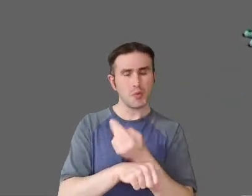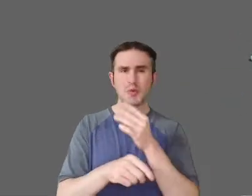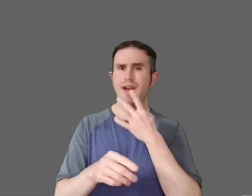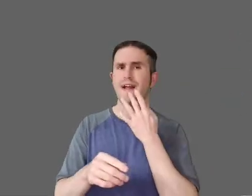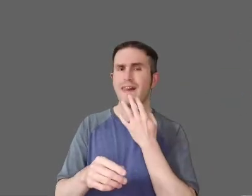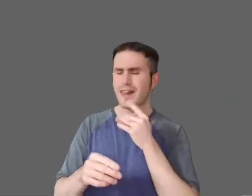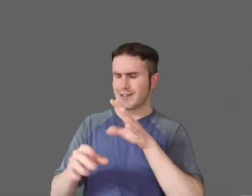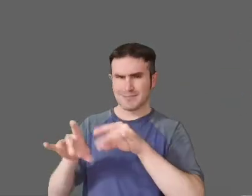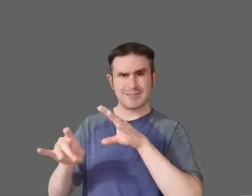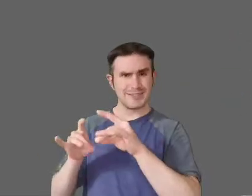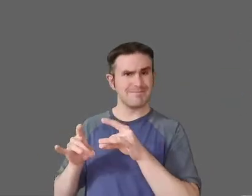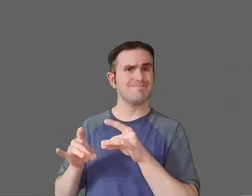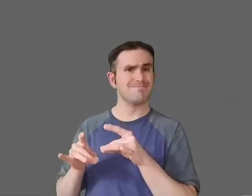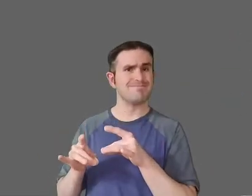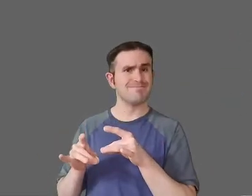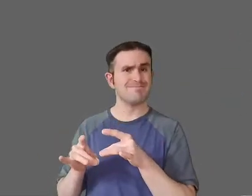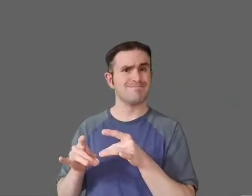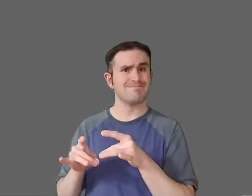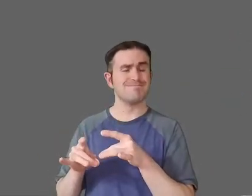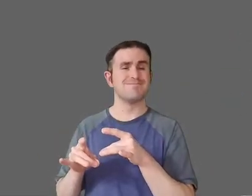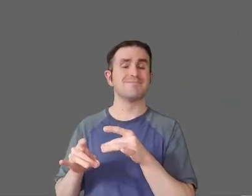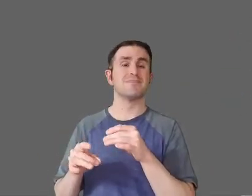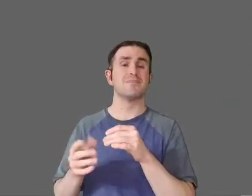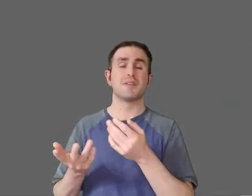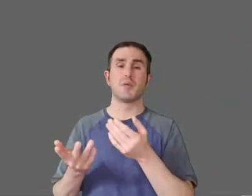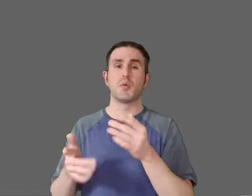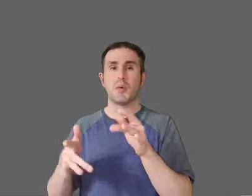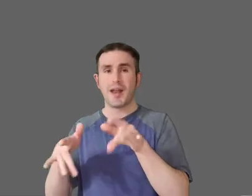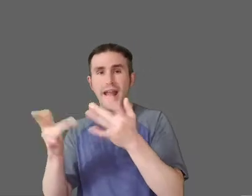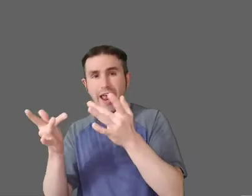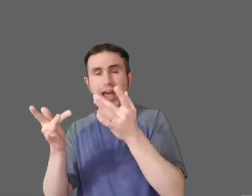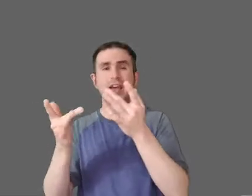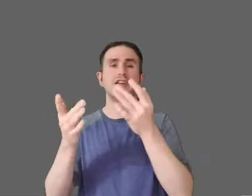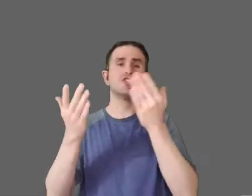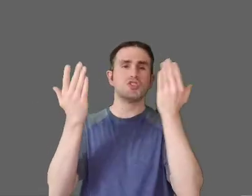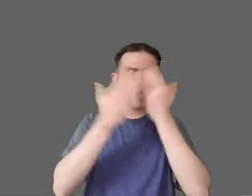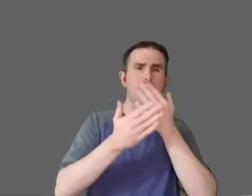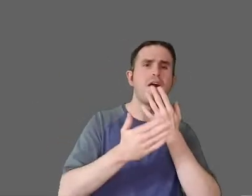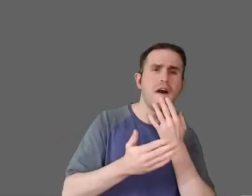what colors, and when to use a shade or when to use a tint!